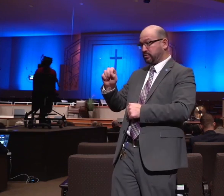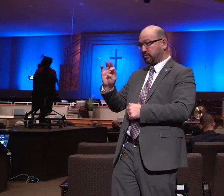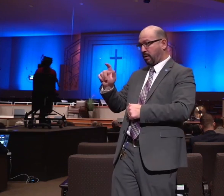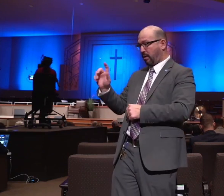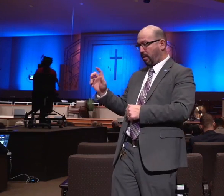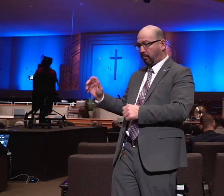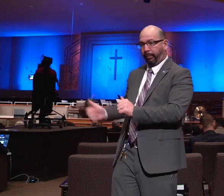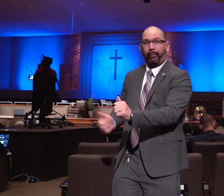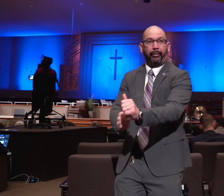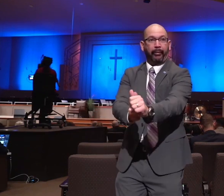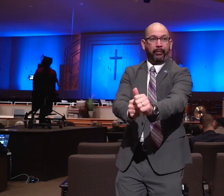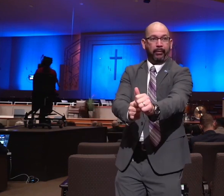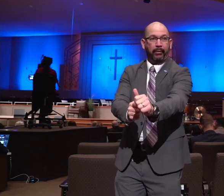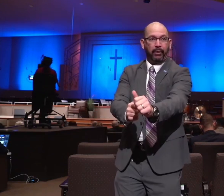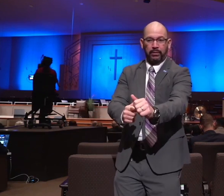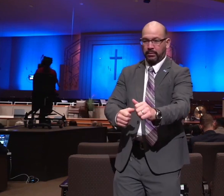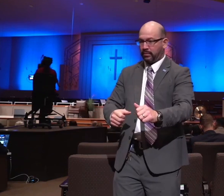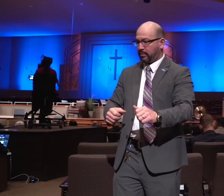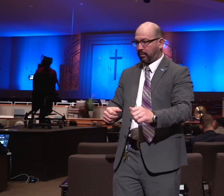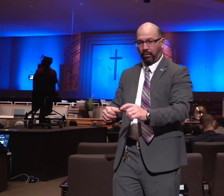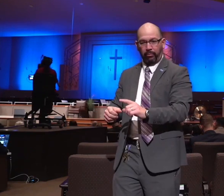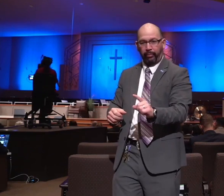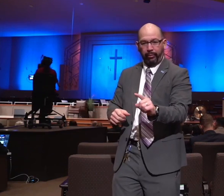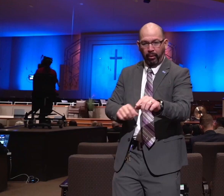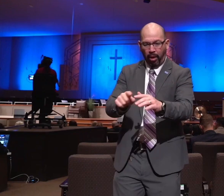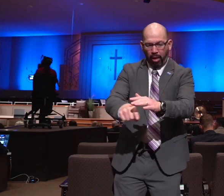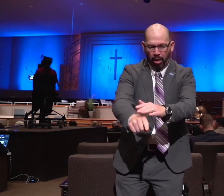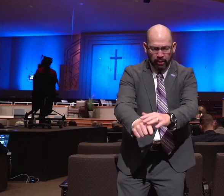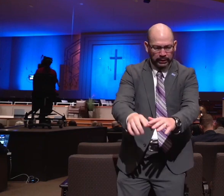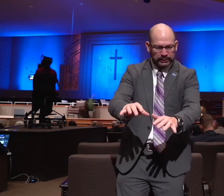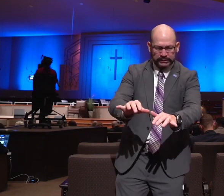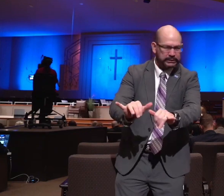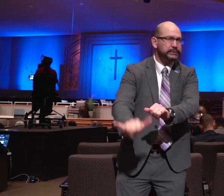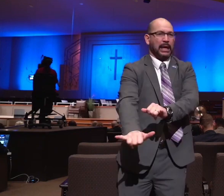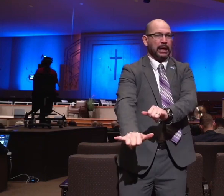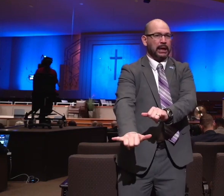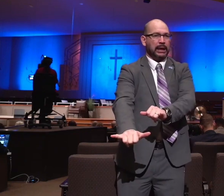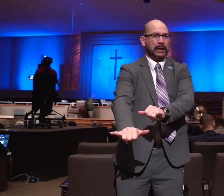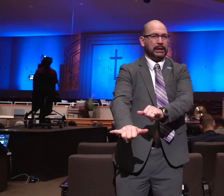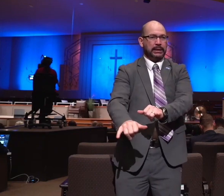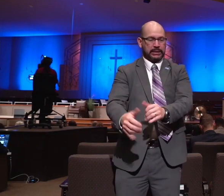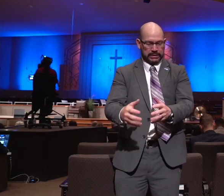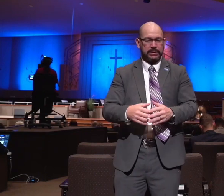on his journey he and his